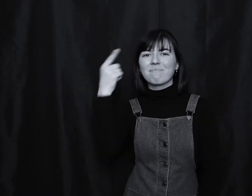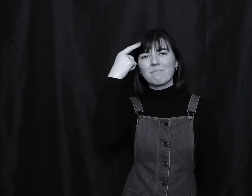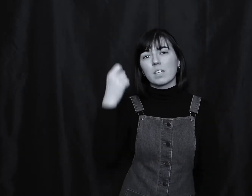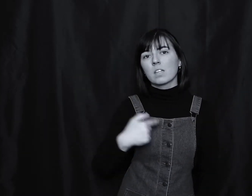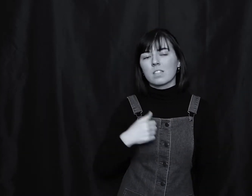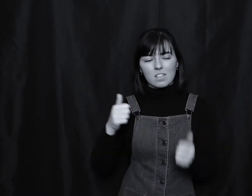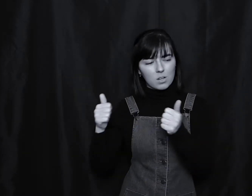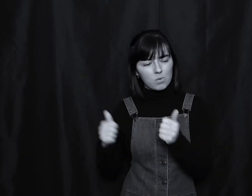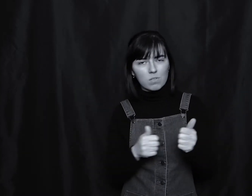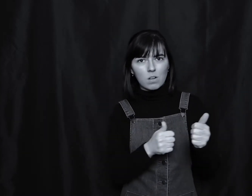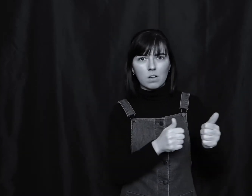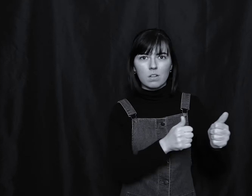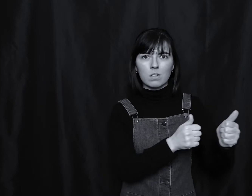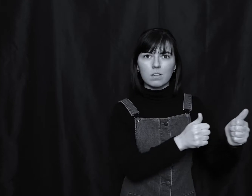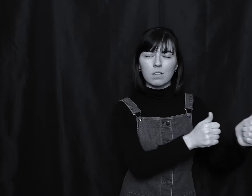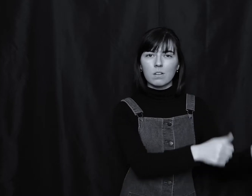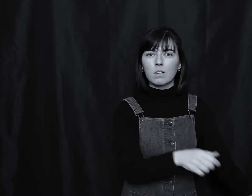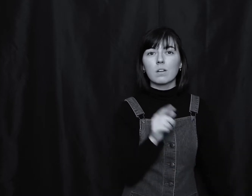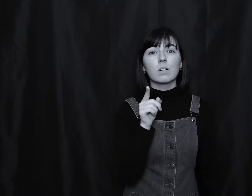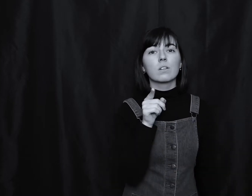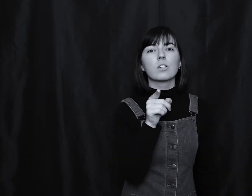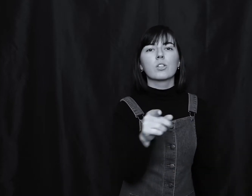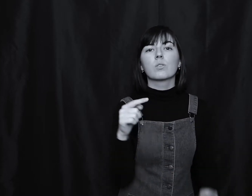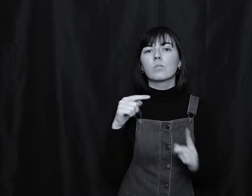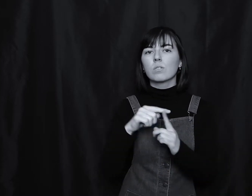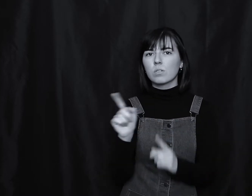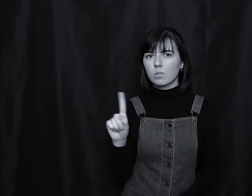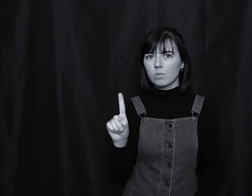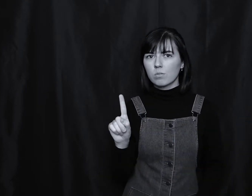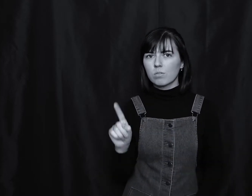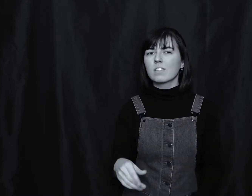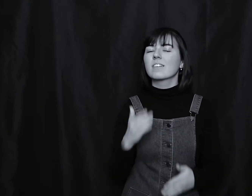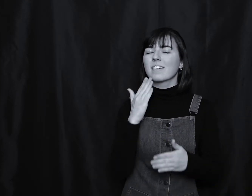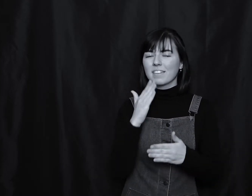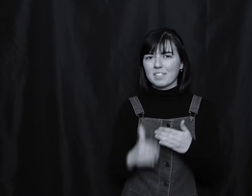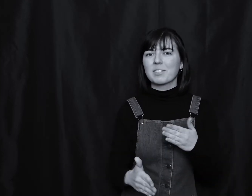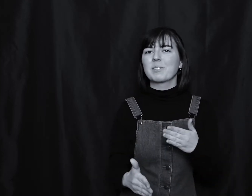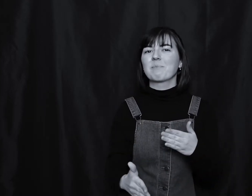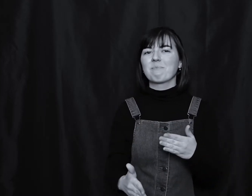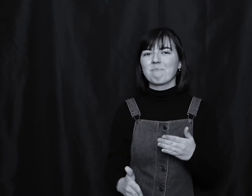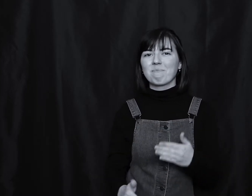Because I follow you to where? End